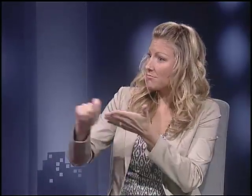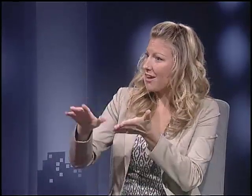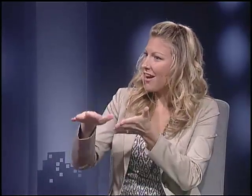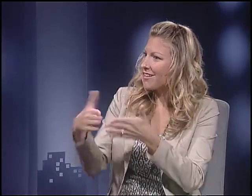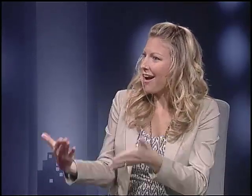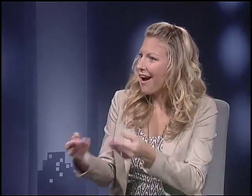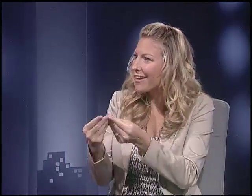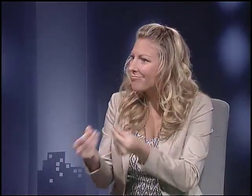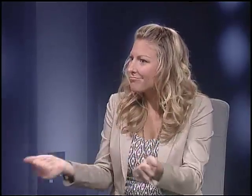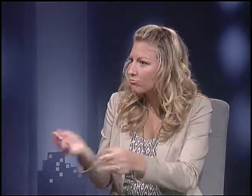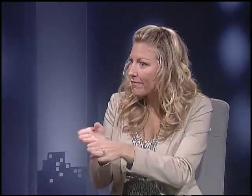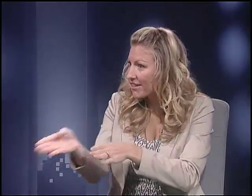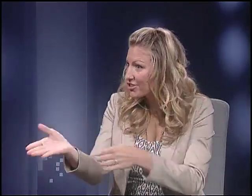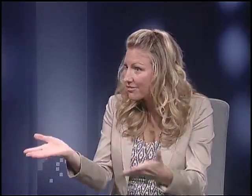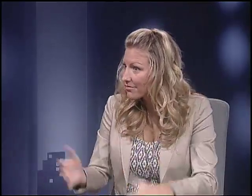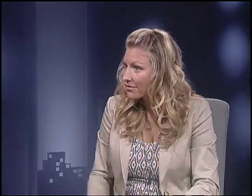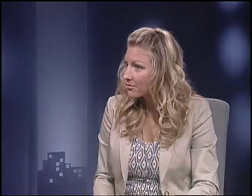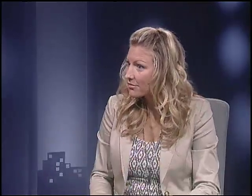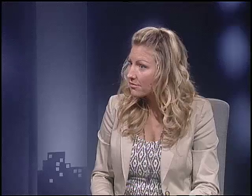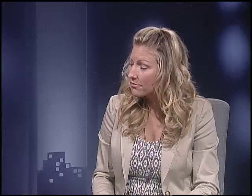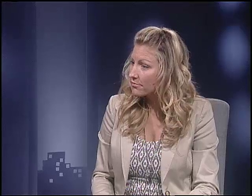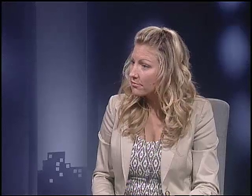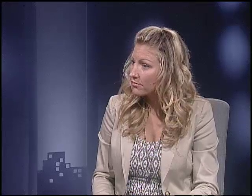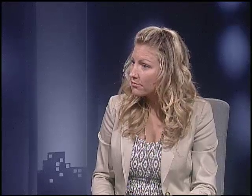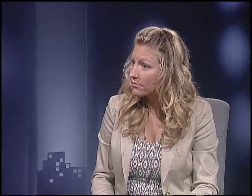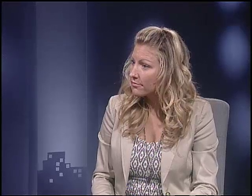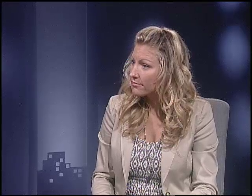and is good journalism a dying profession?